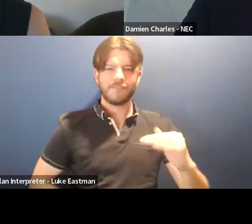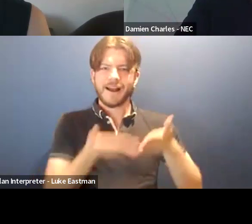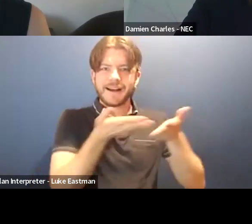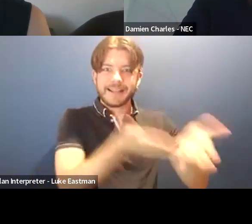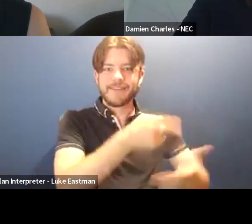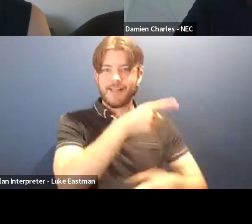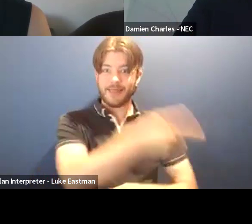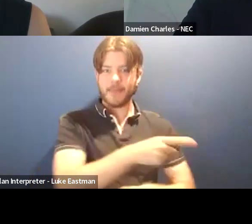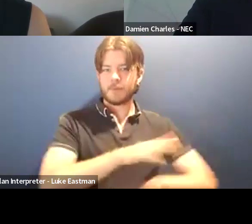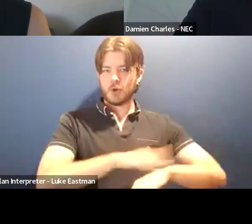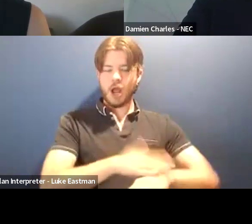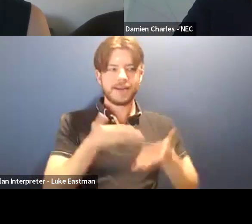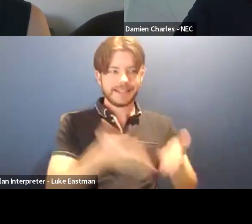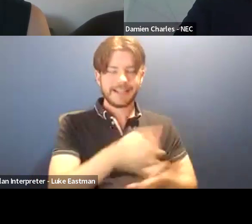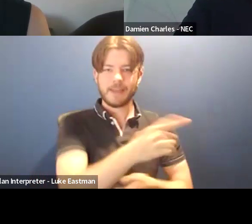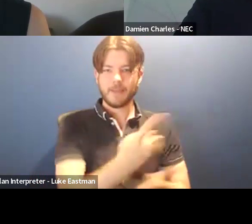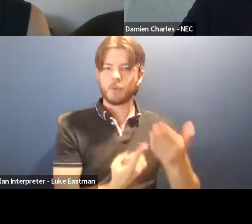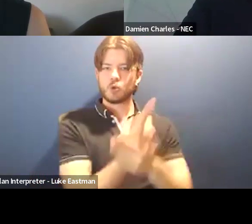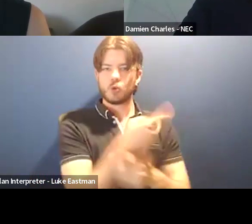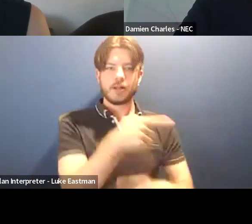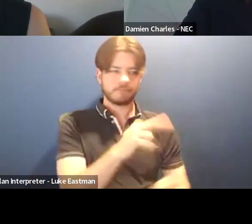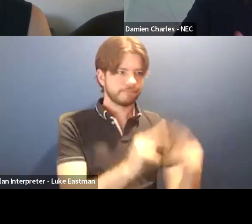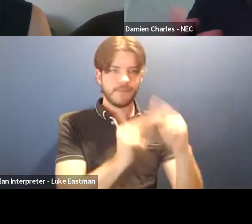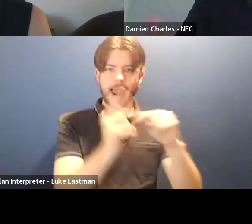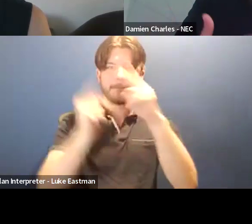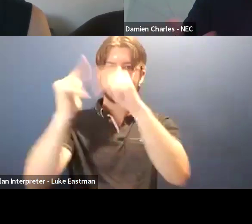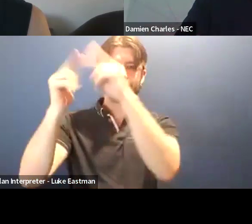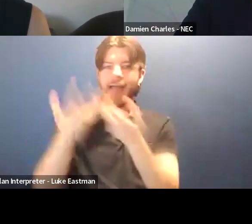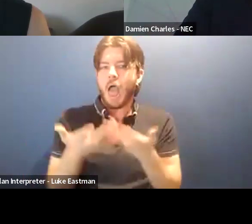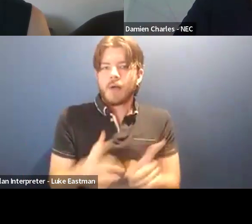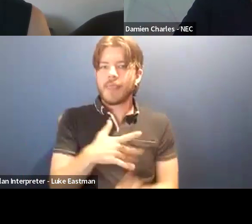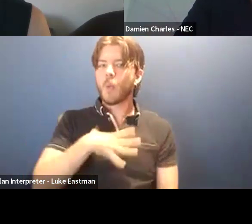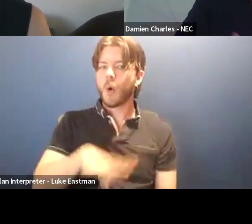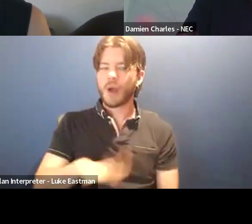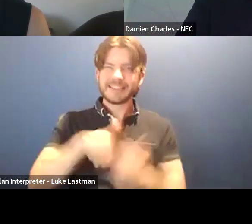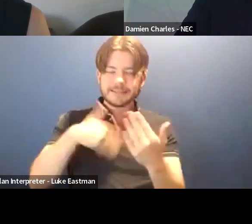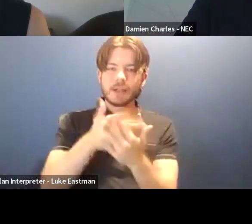decide that they found the fit and the niche that they like and then and and